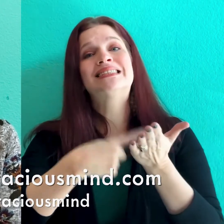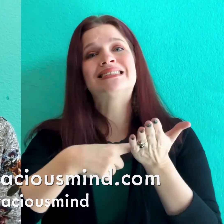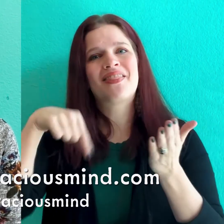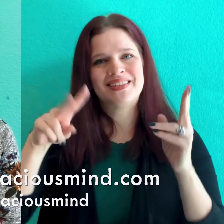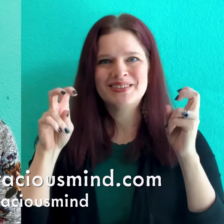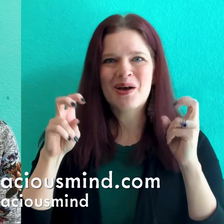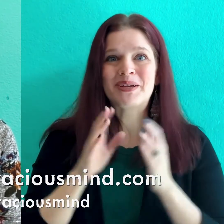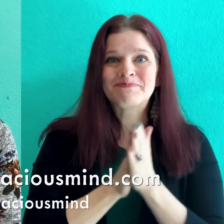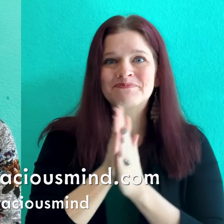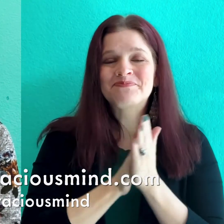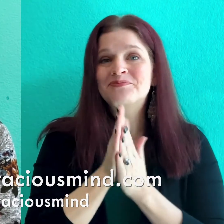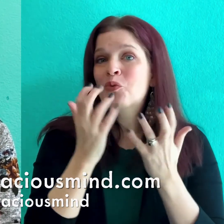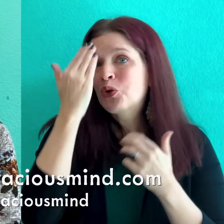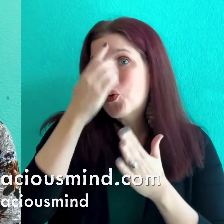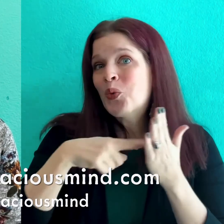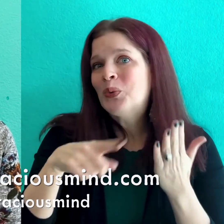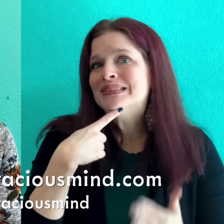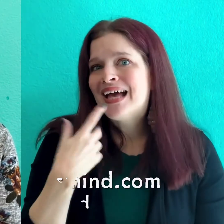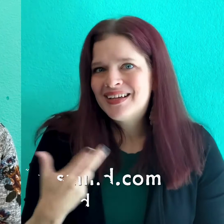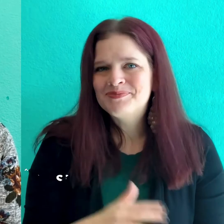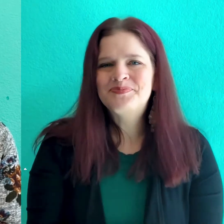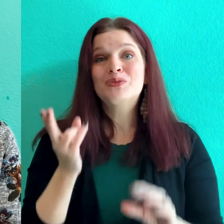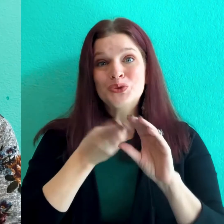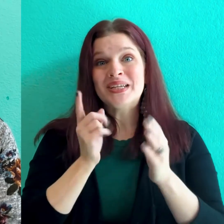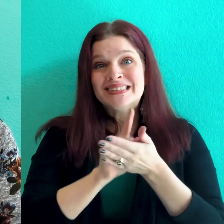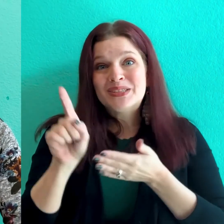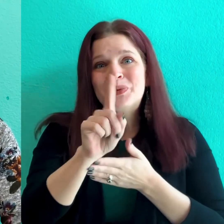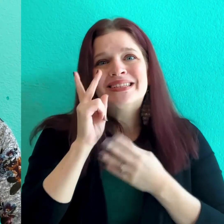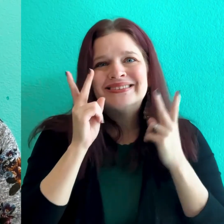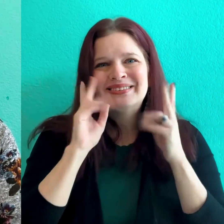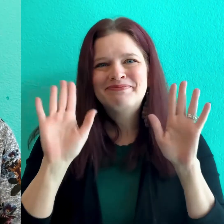And we look forward to hearing what you have to say and your thoughts on this topic. Join us next week. We'll see you later.